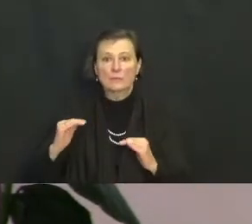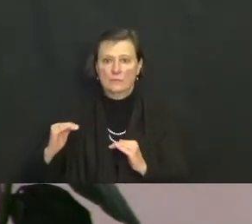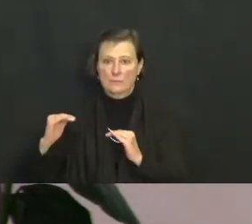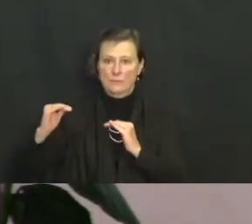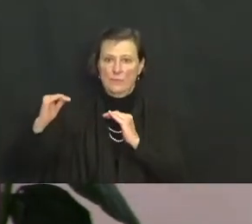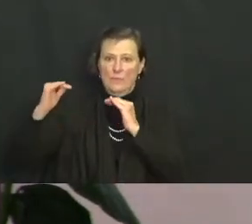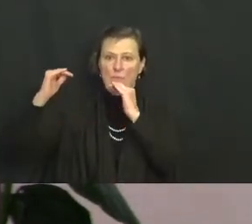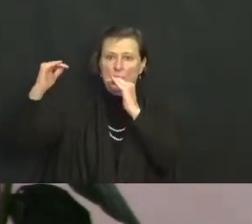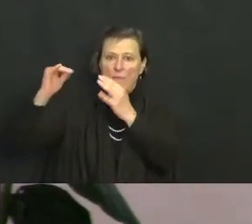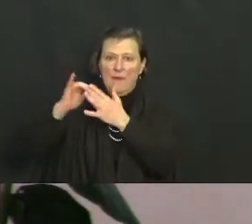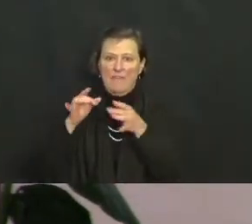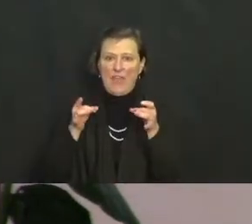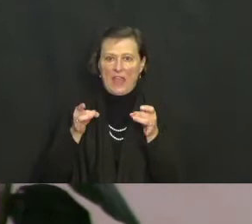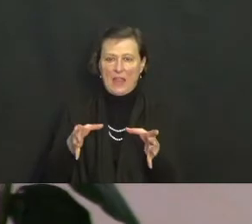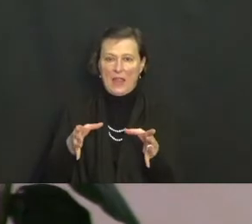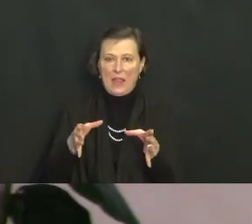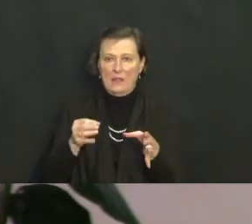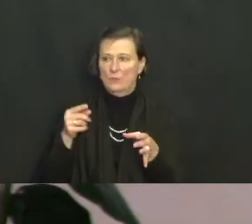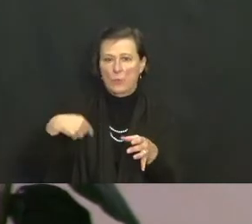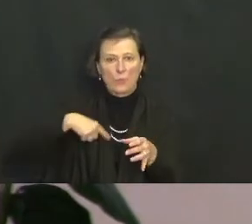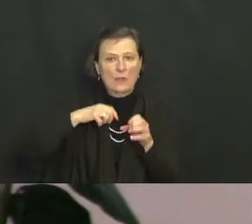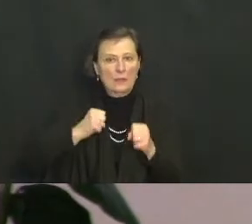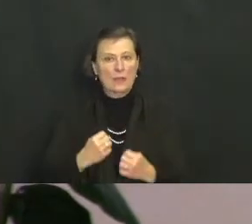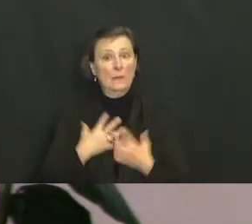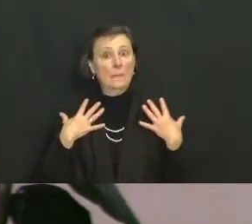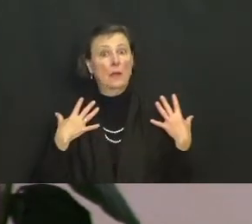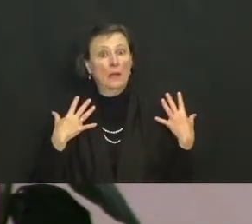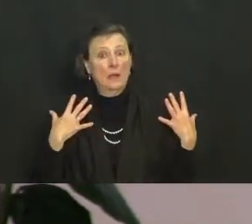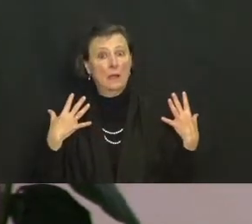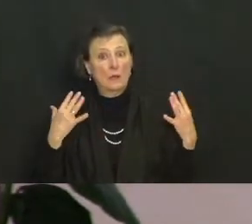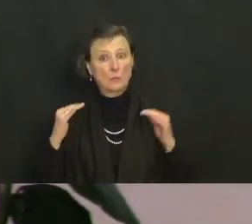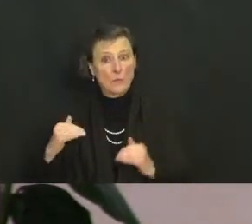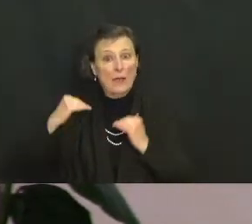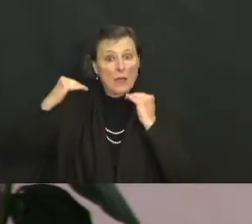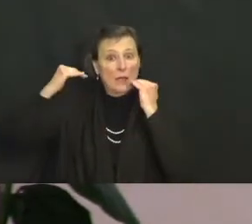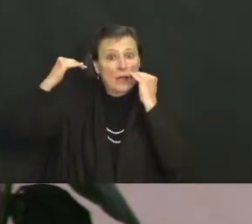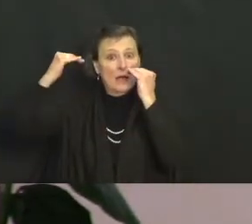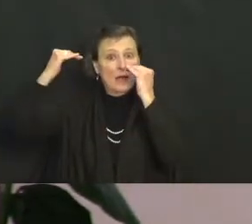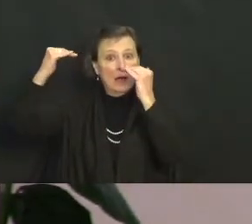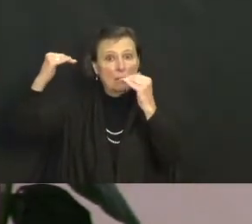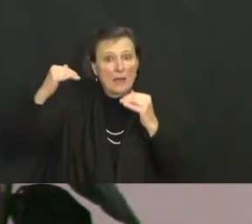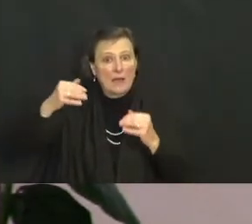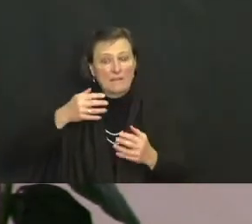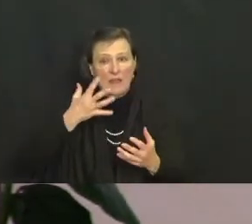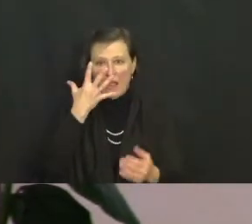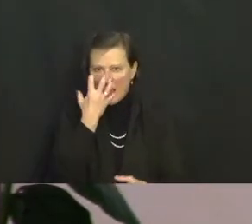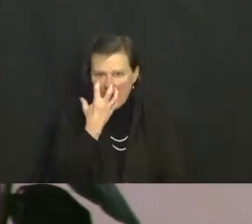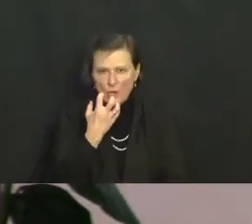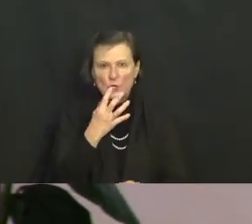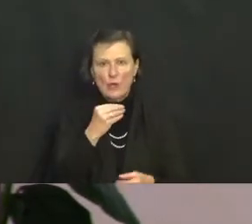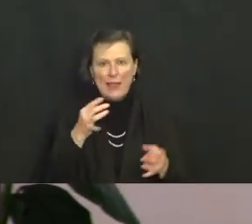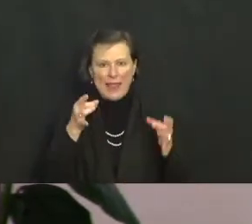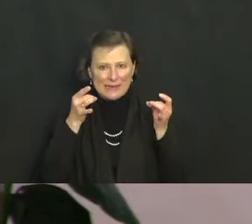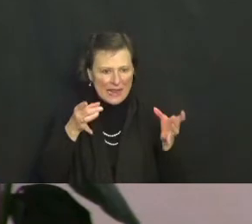So, that we could all be inspired to rise above the anger and hatred in our world and